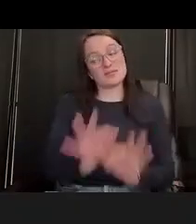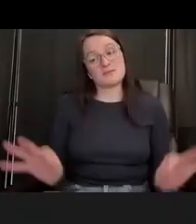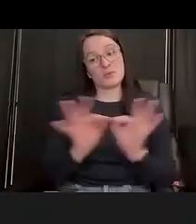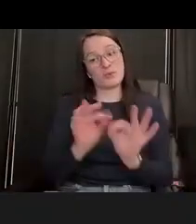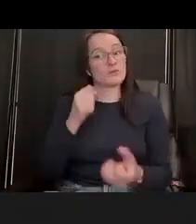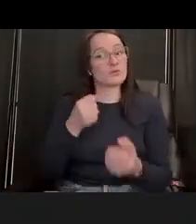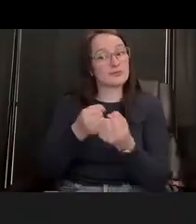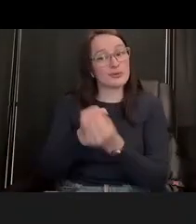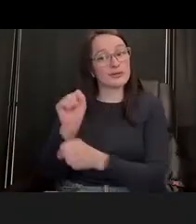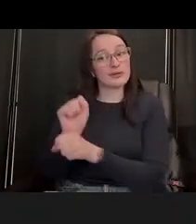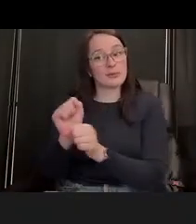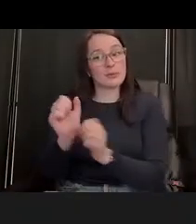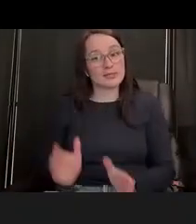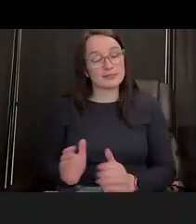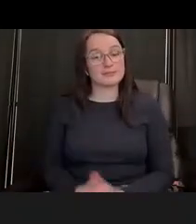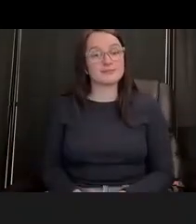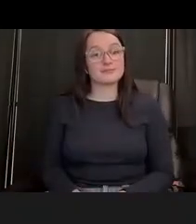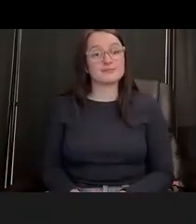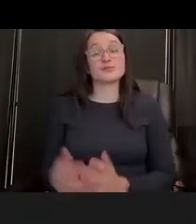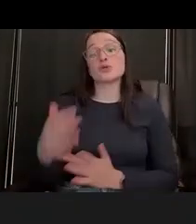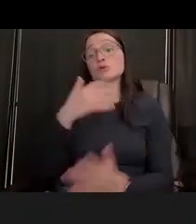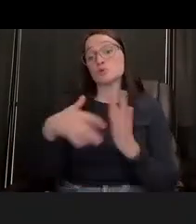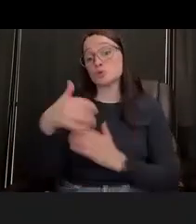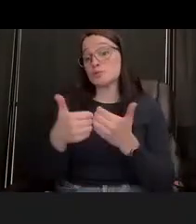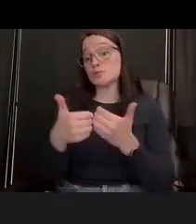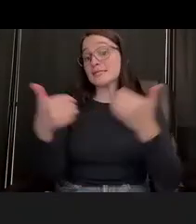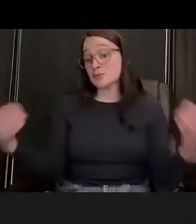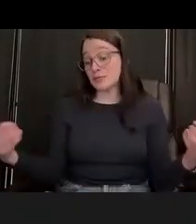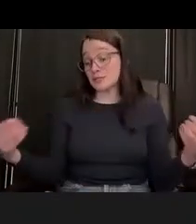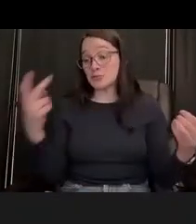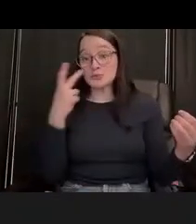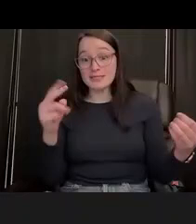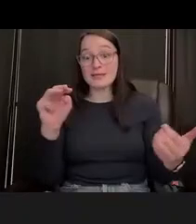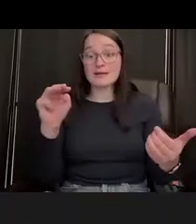see with that social segregation, you start to see media impact where it lowers their confidence or